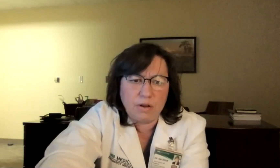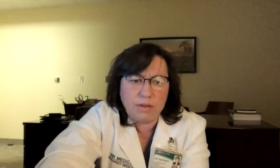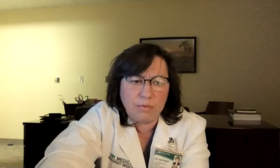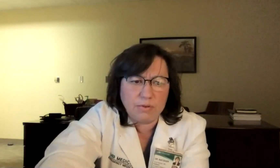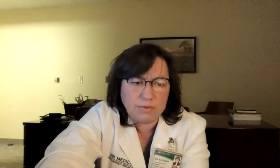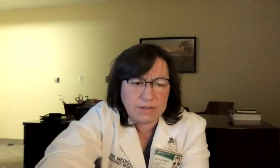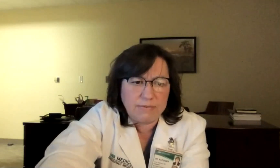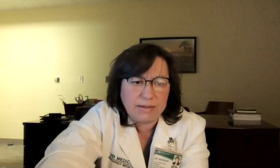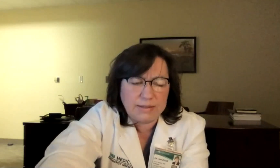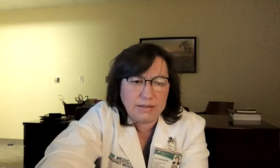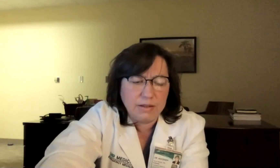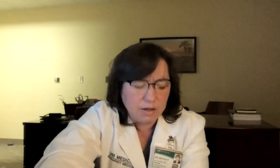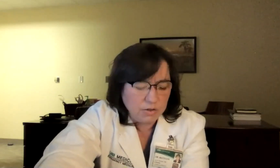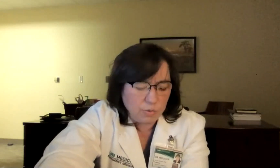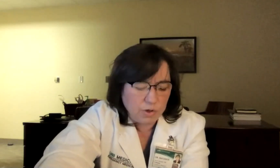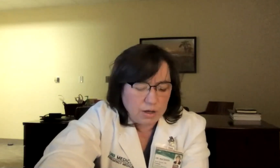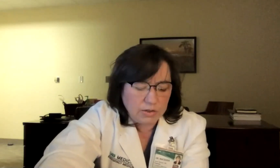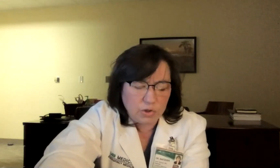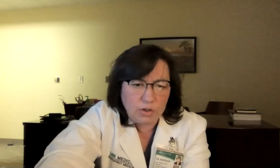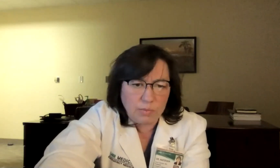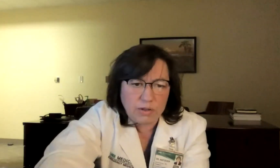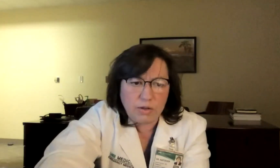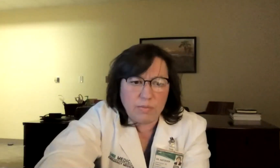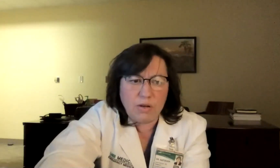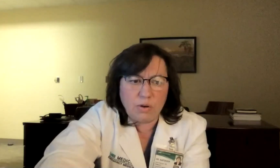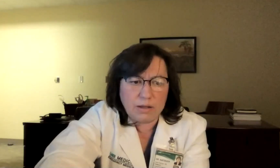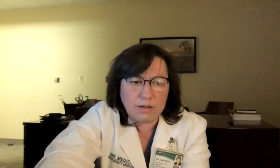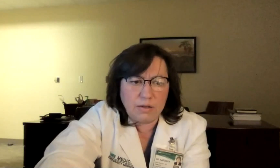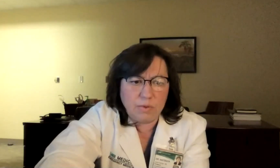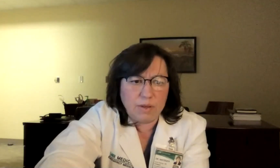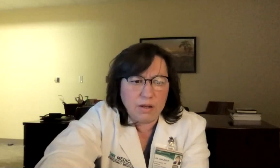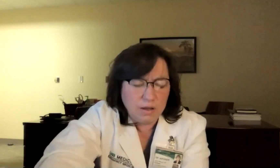they want to receive vaccine so we're not excluding pregnant women or lactating women